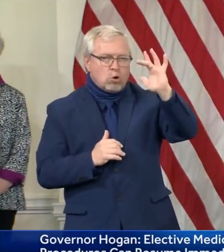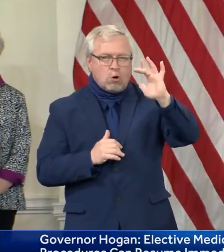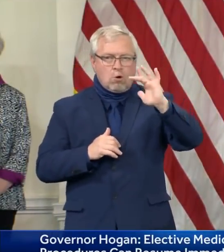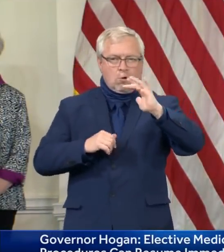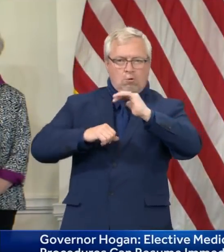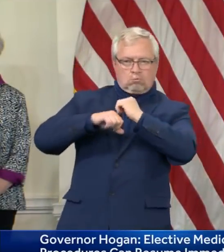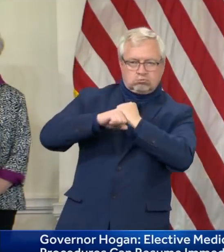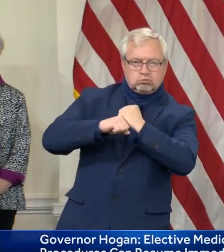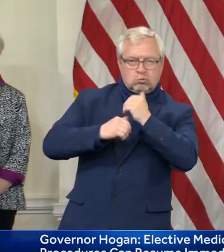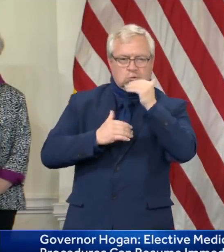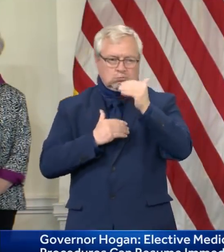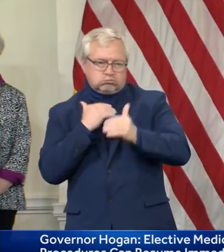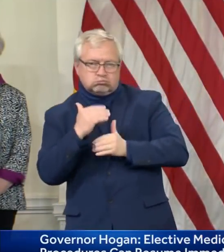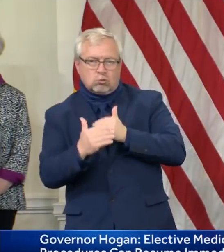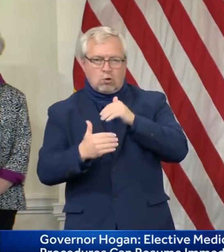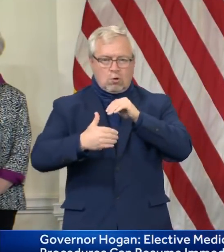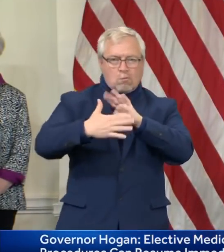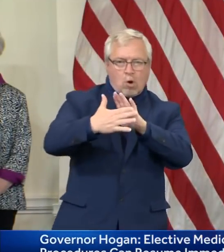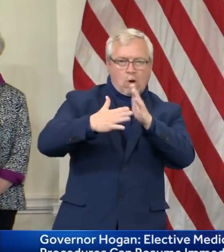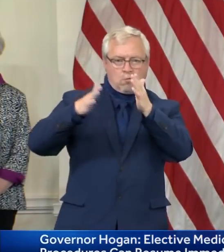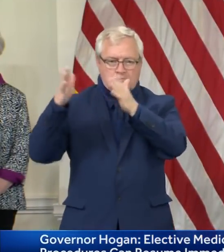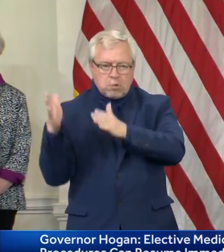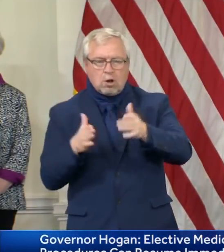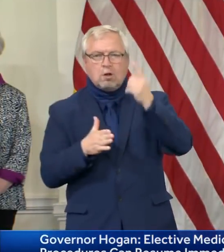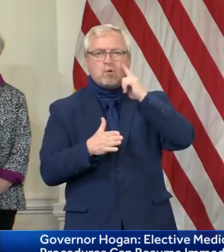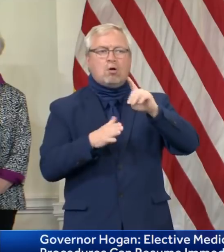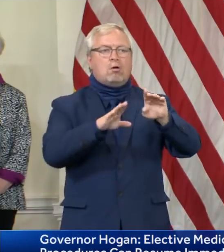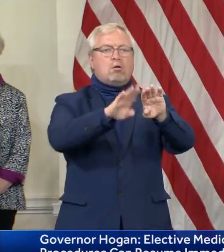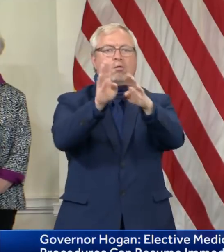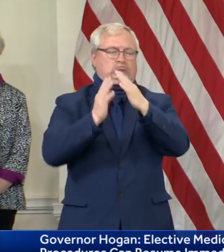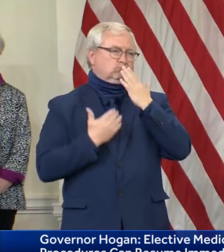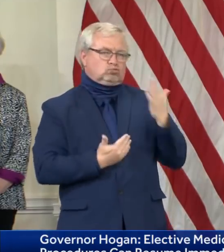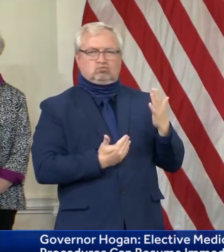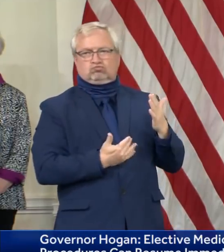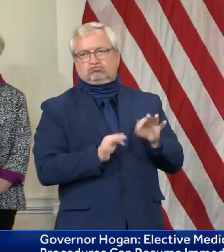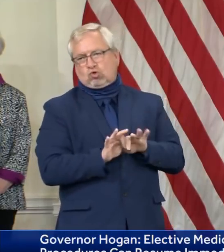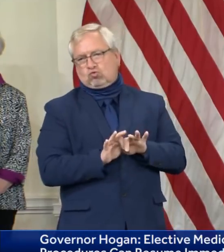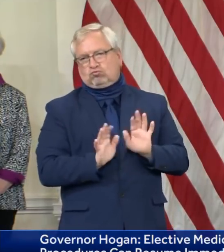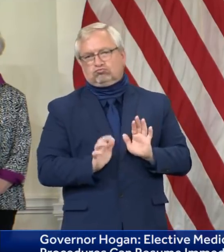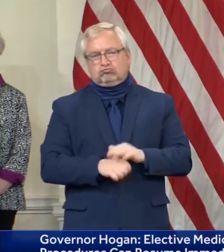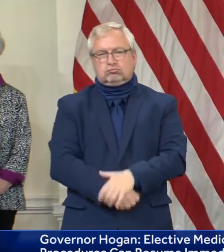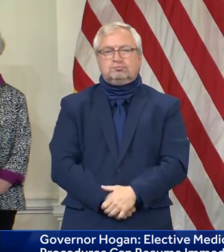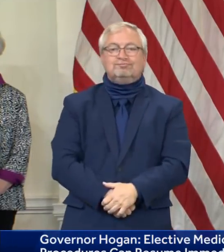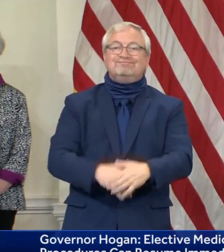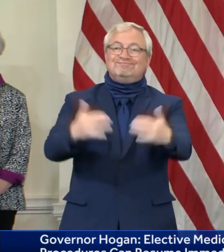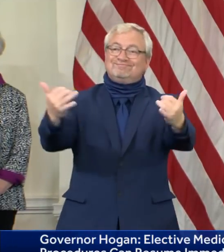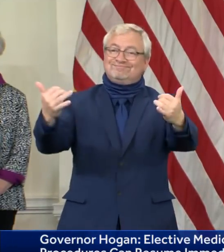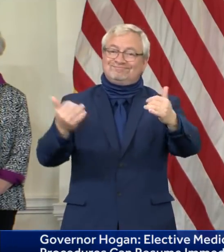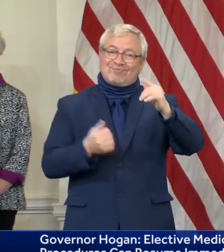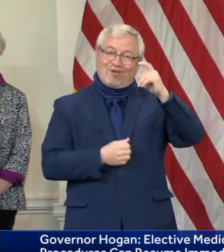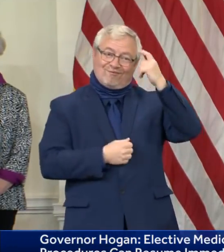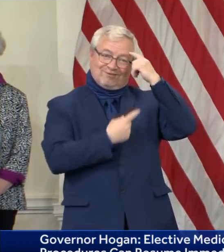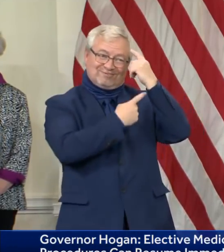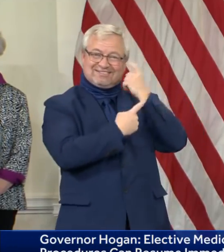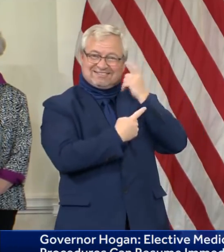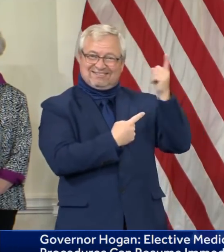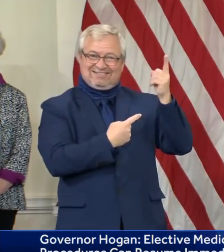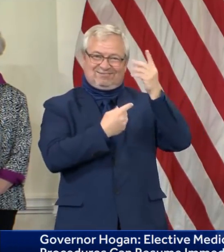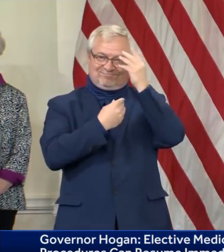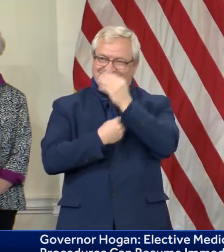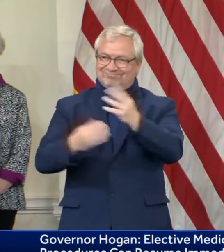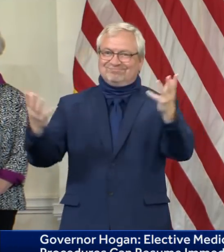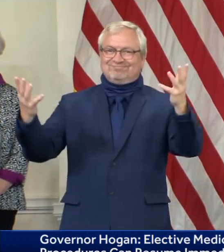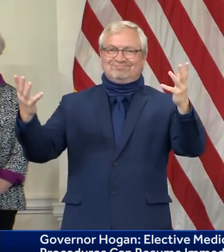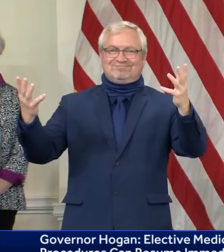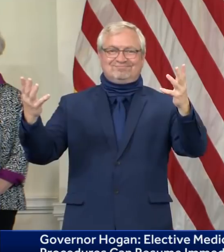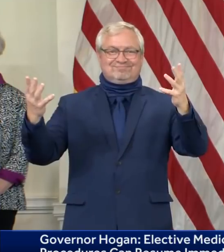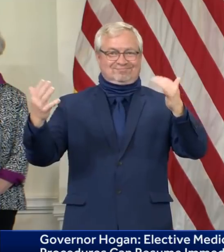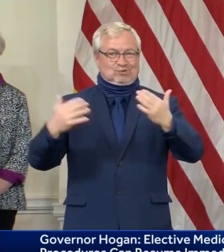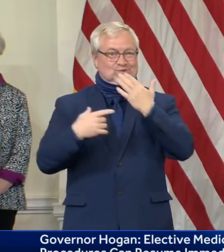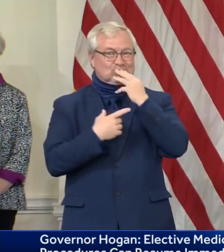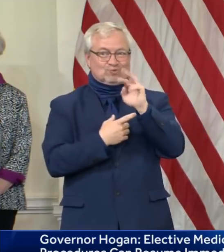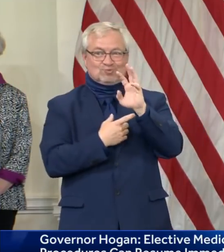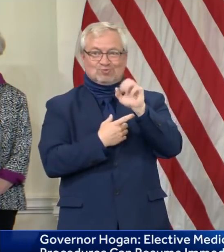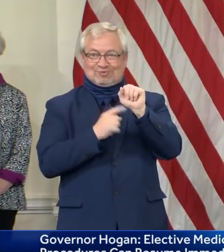THANK YOU FOR DEVELOPING A SOUND, SMART APPROACH THROUGH YOUR MARYLAND STRONG ROADMAP TO RECOVERY PLAN.